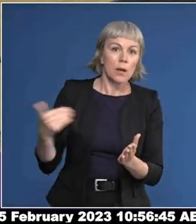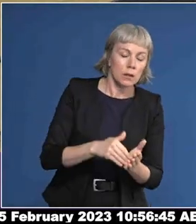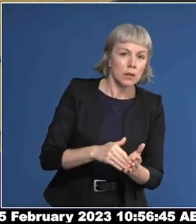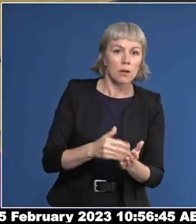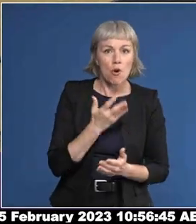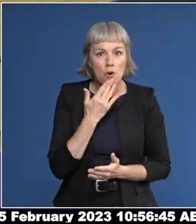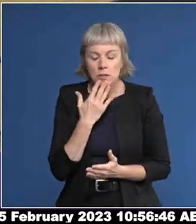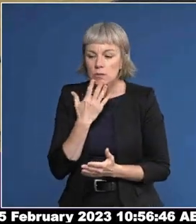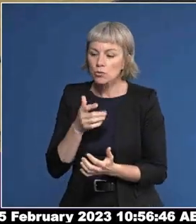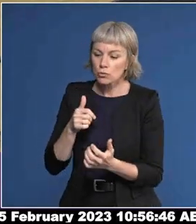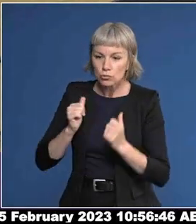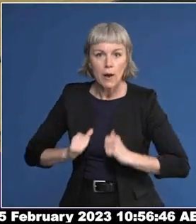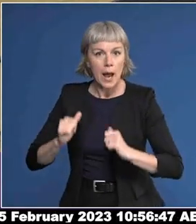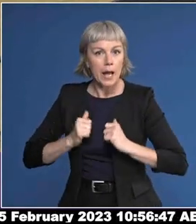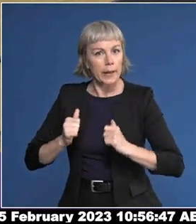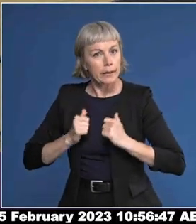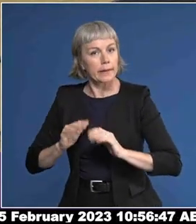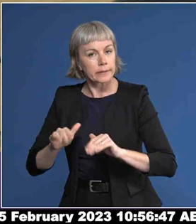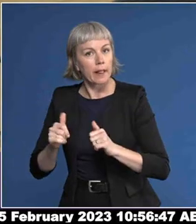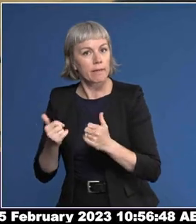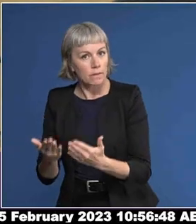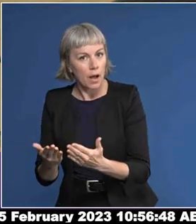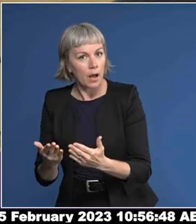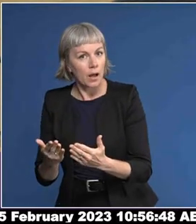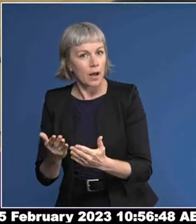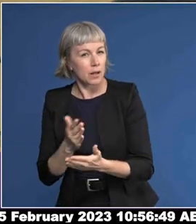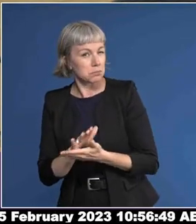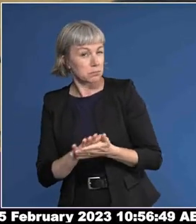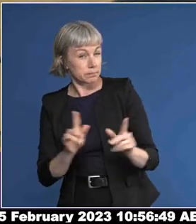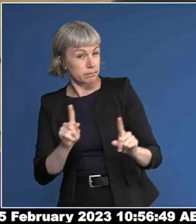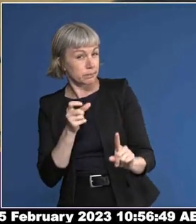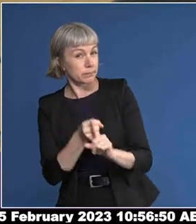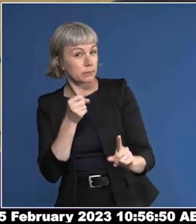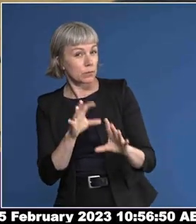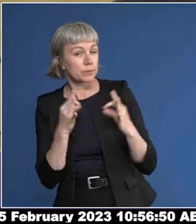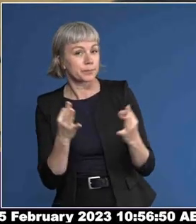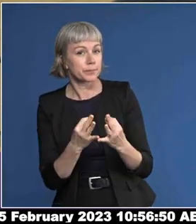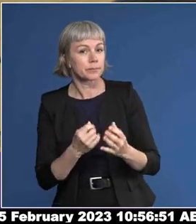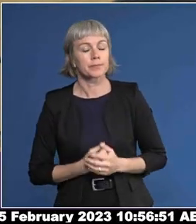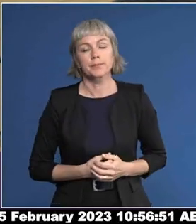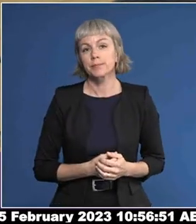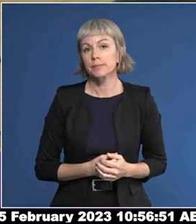Is there an issue around that? Certainly for Afford, there was an issue around that, particularly given the